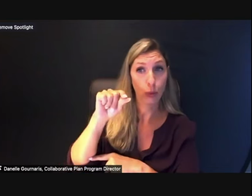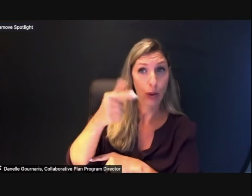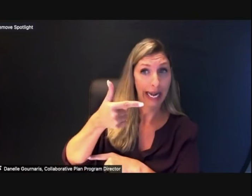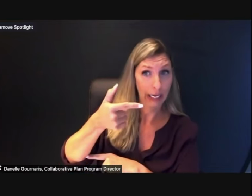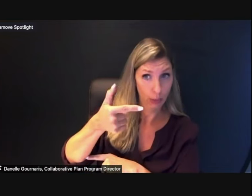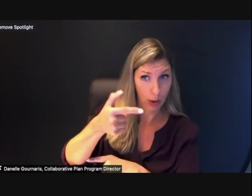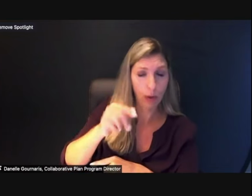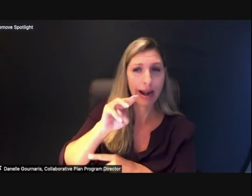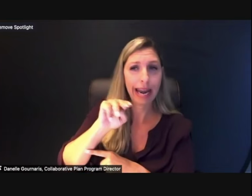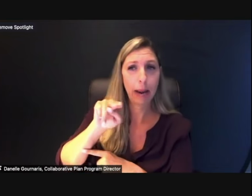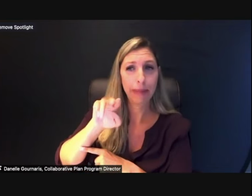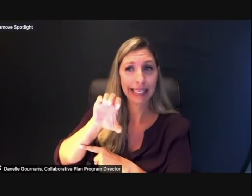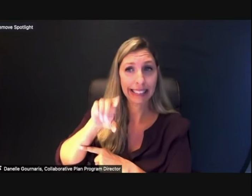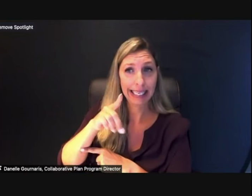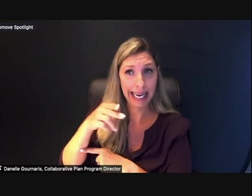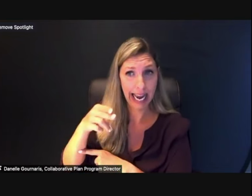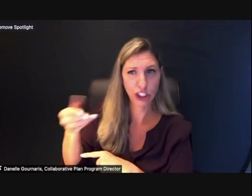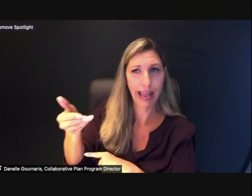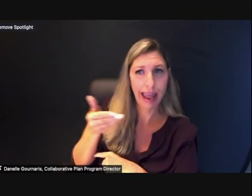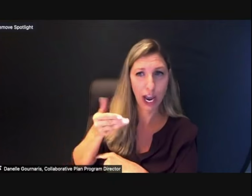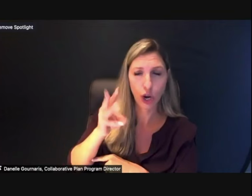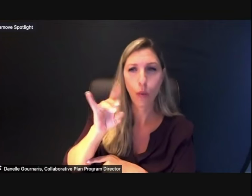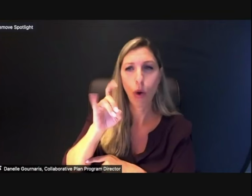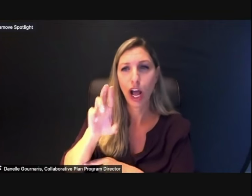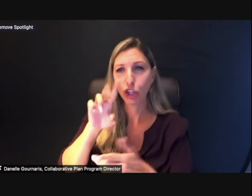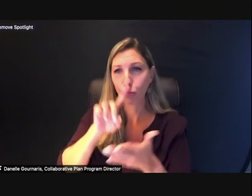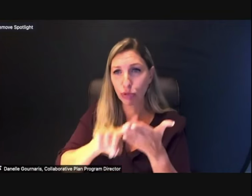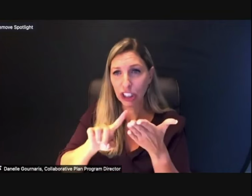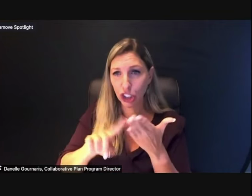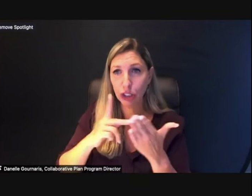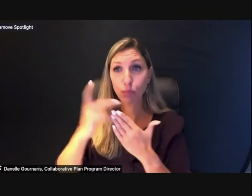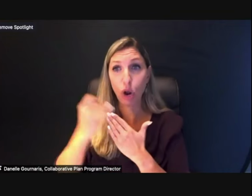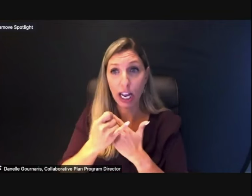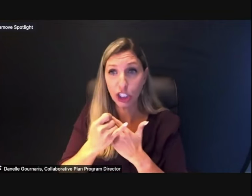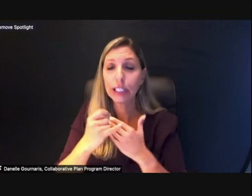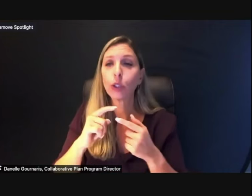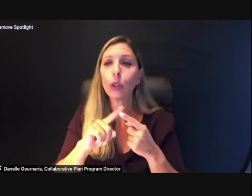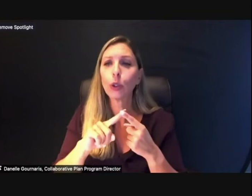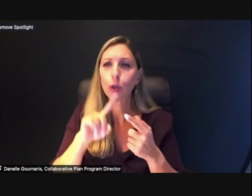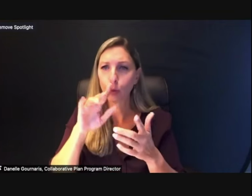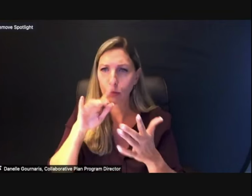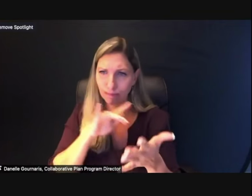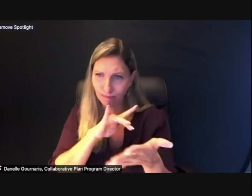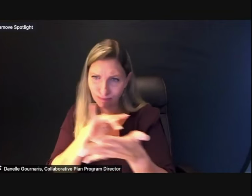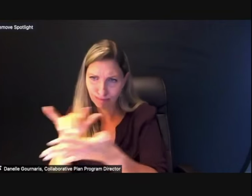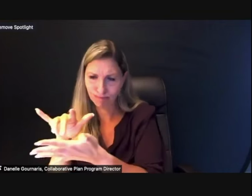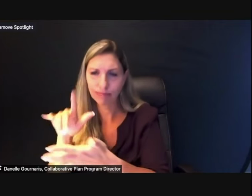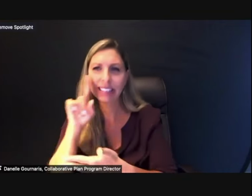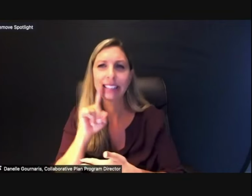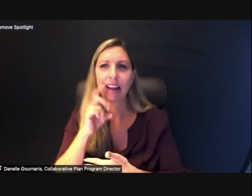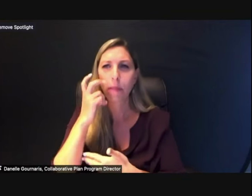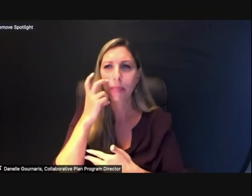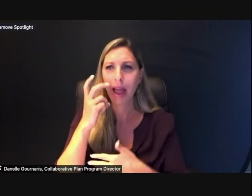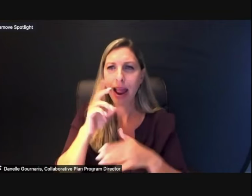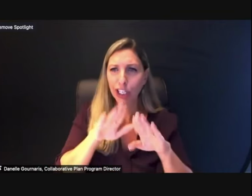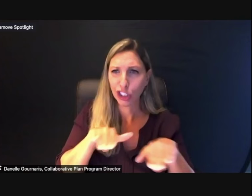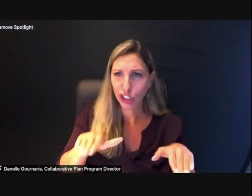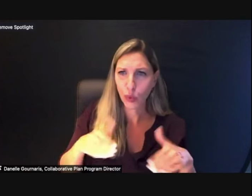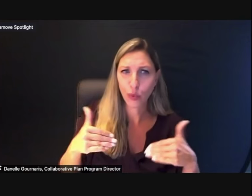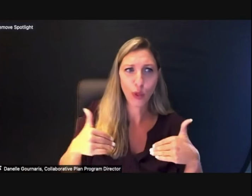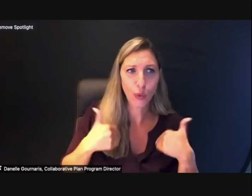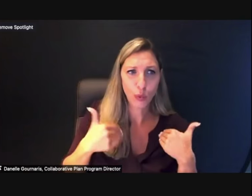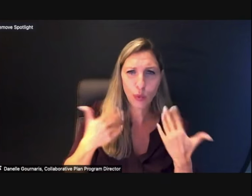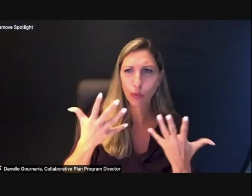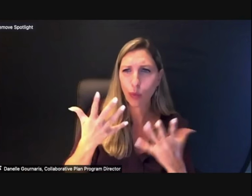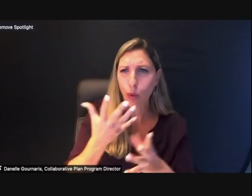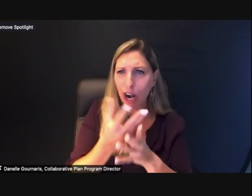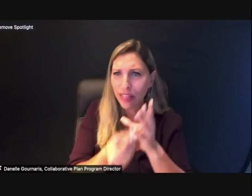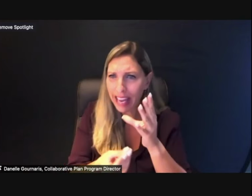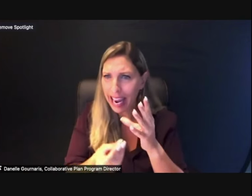Earlier in 2021, MNCDHH hired Wilder Research Project to study deafblind children, youth,